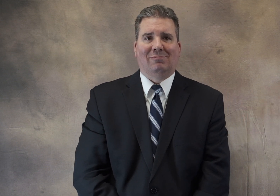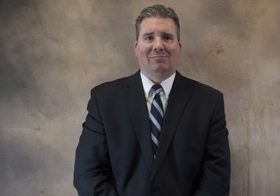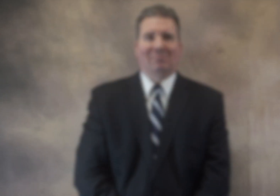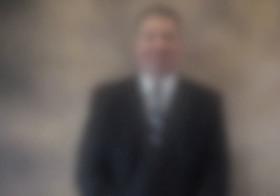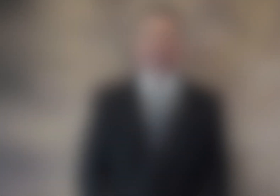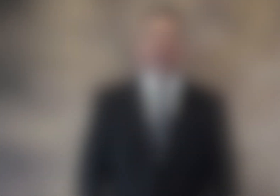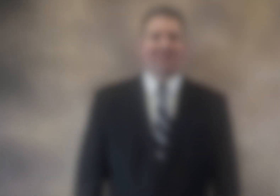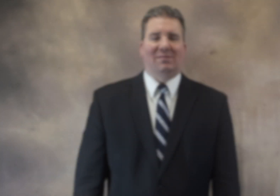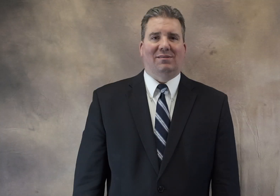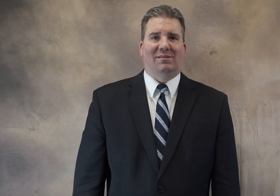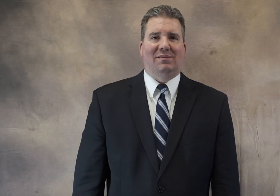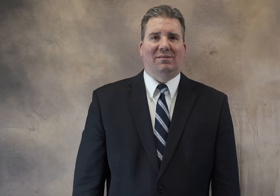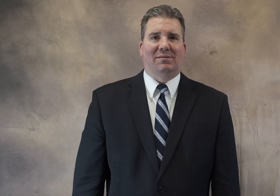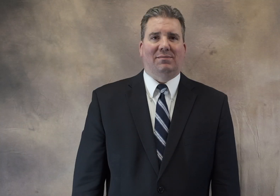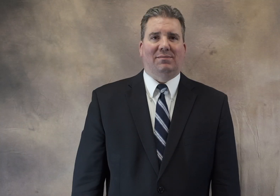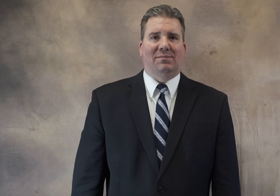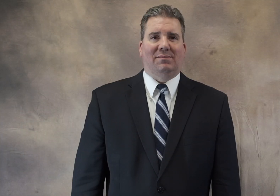the reason you were pulled over.